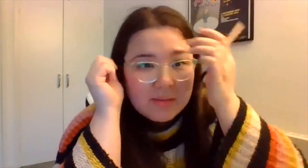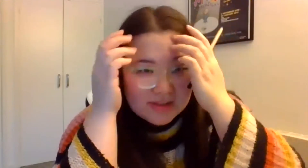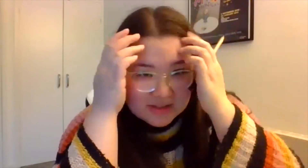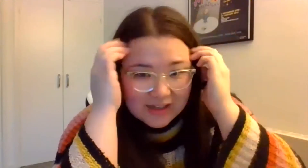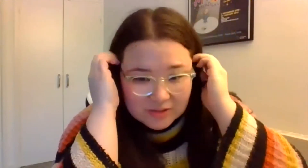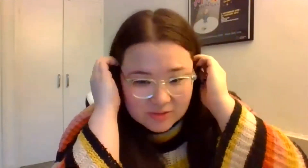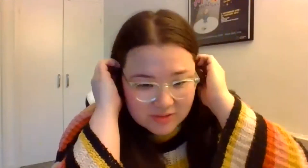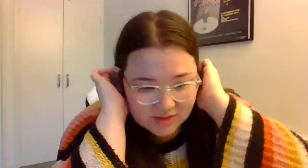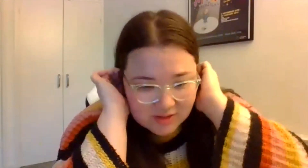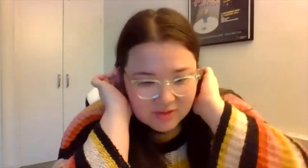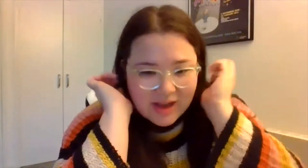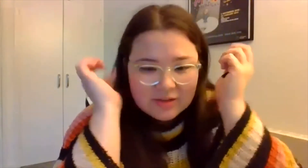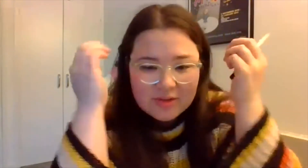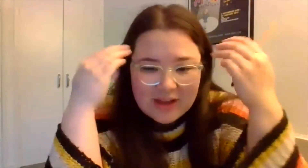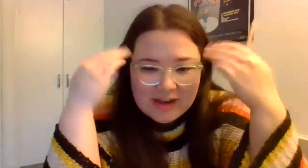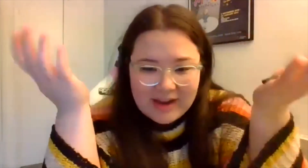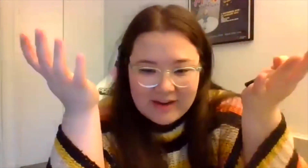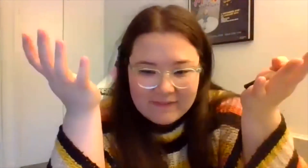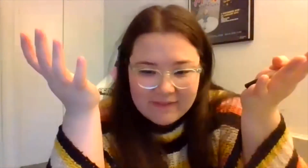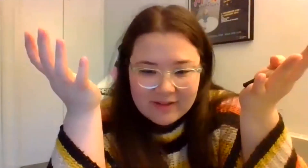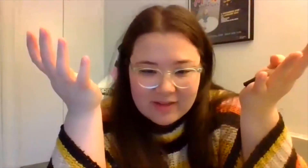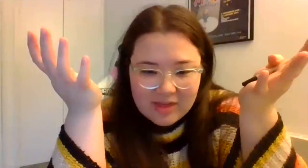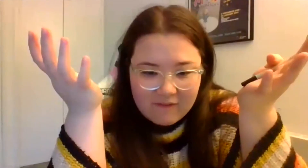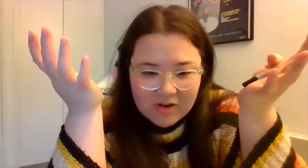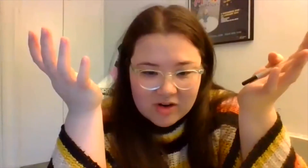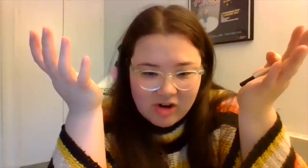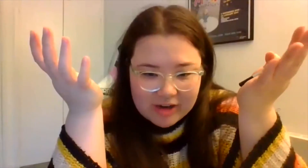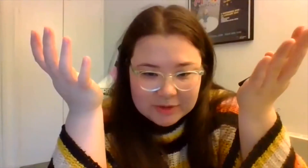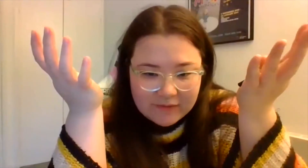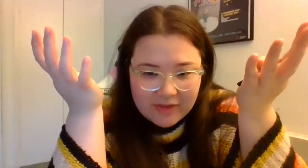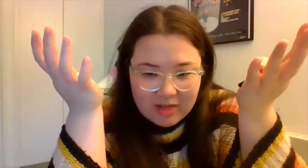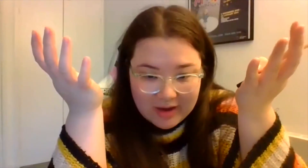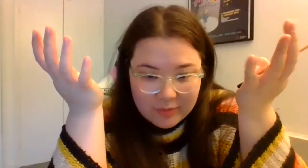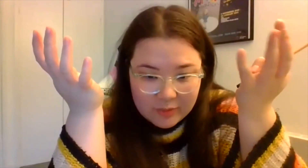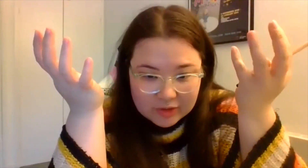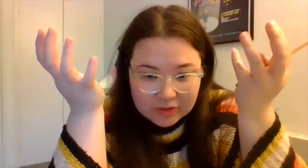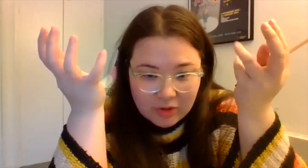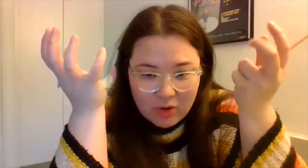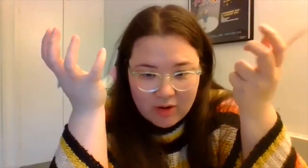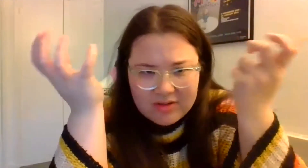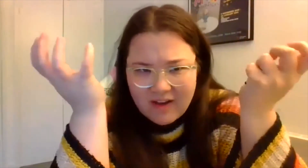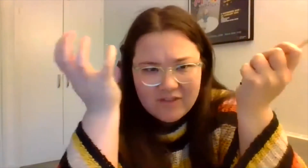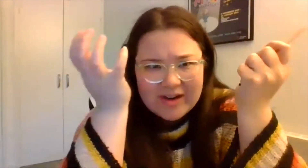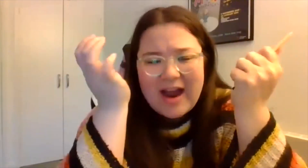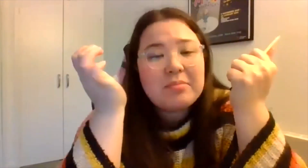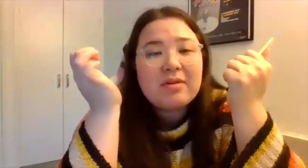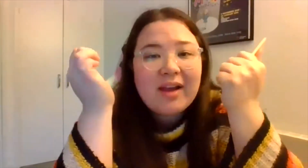because I don't - I don't think I have enough grasp of the language or enough vocabulary